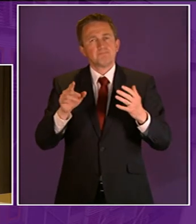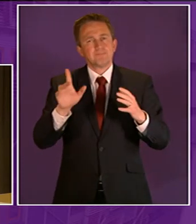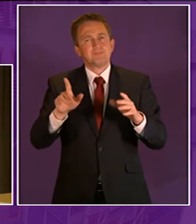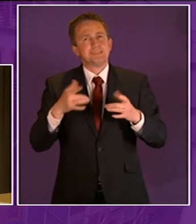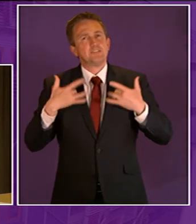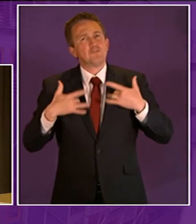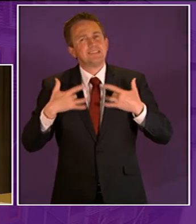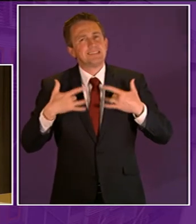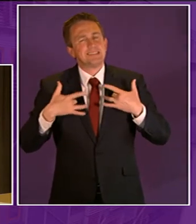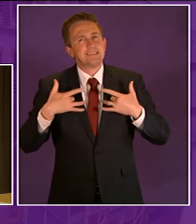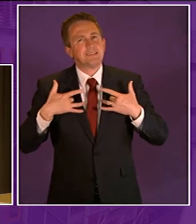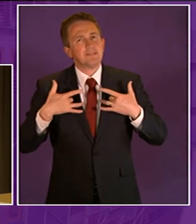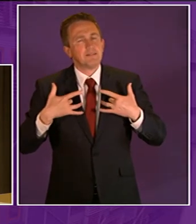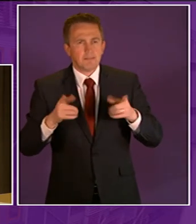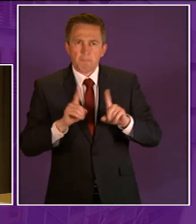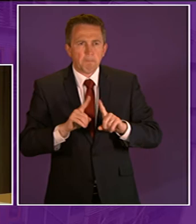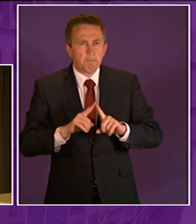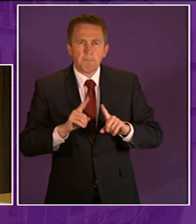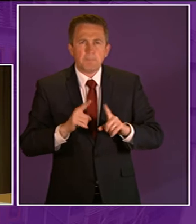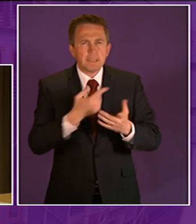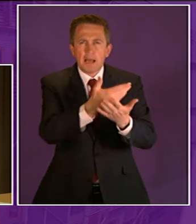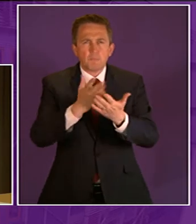Is that not so often the case?